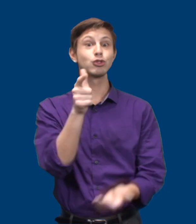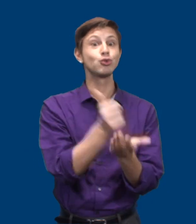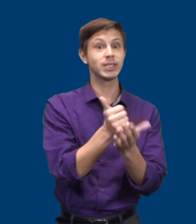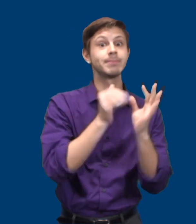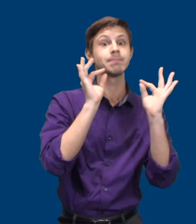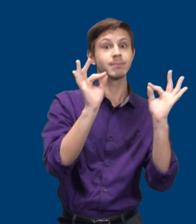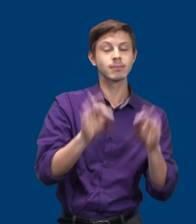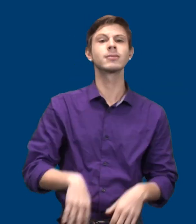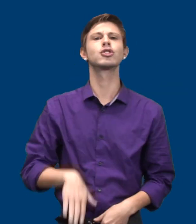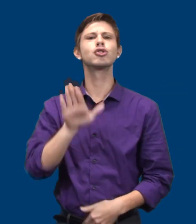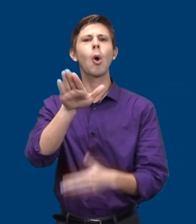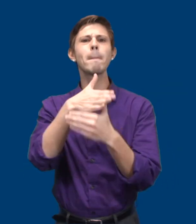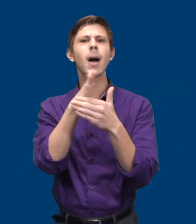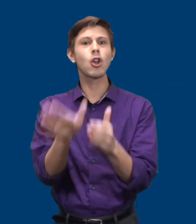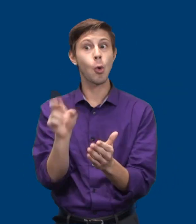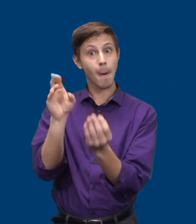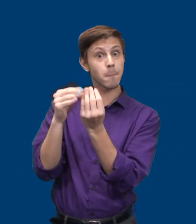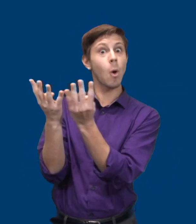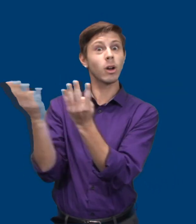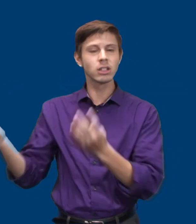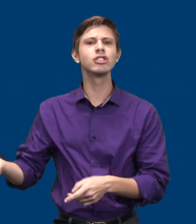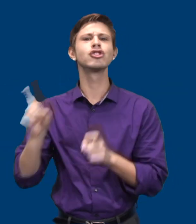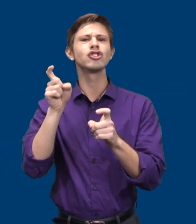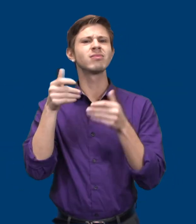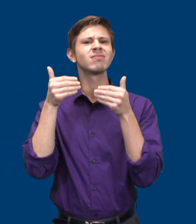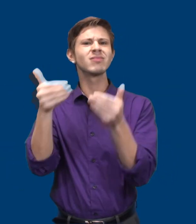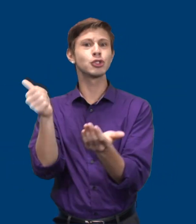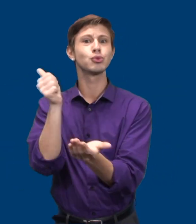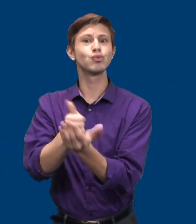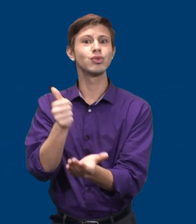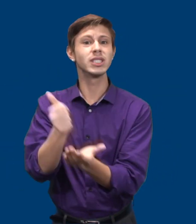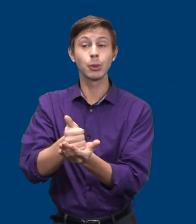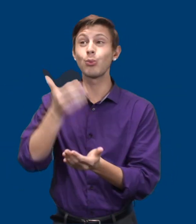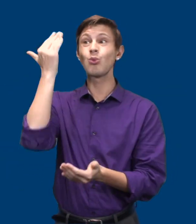When you get treated, your sexual partner(s) should be treated too